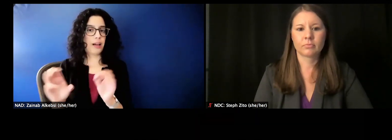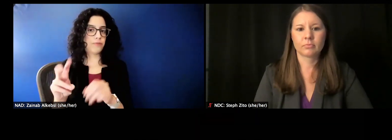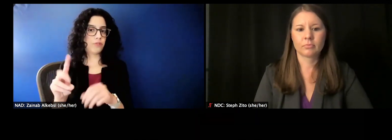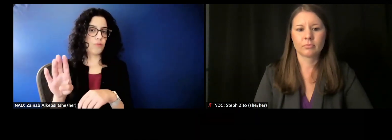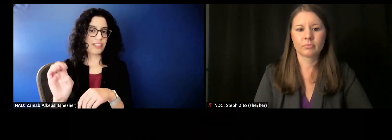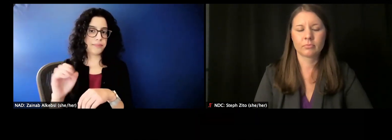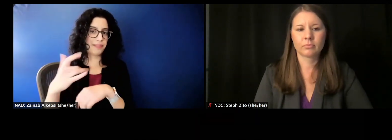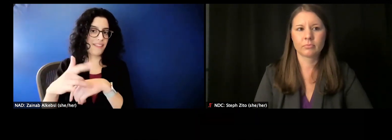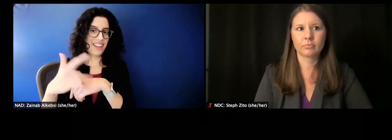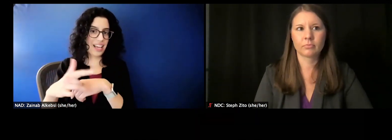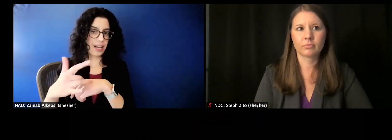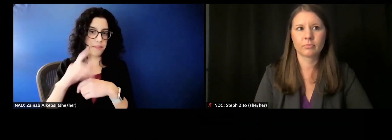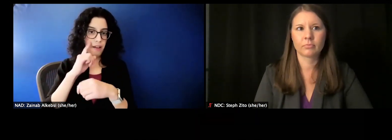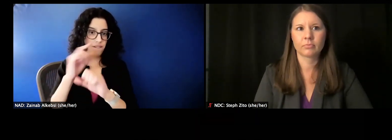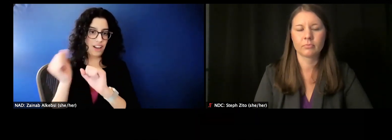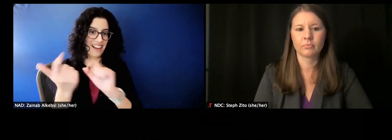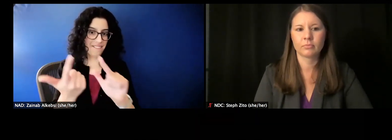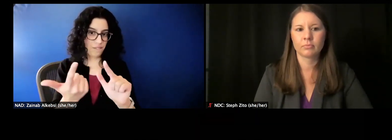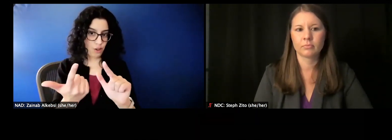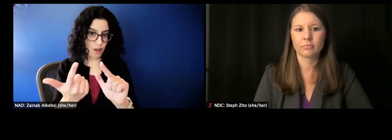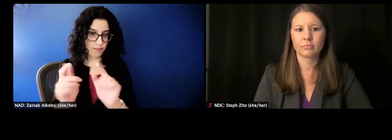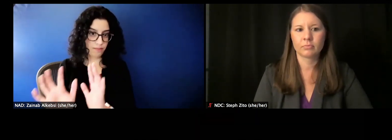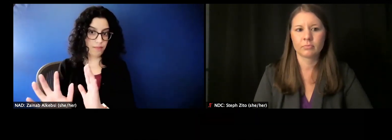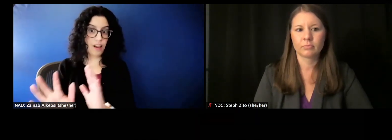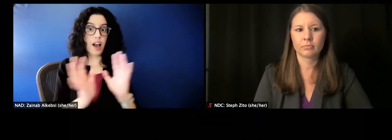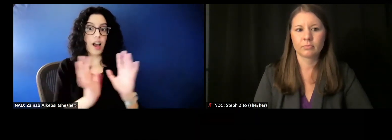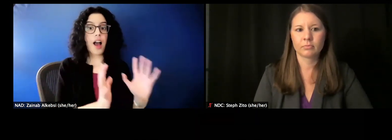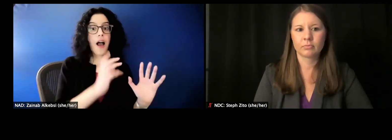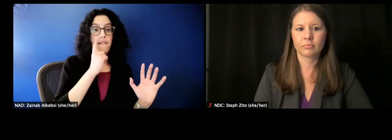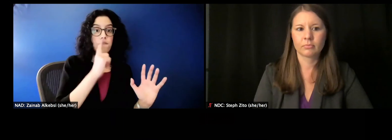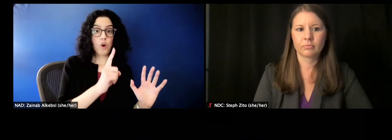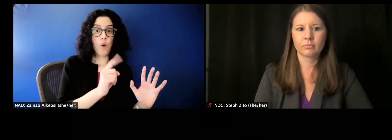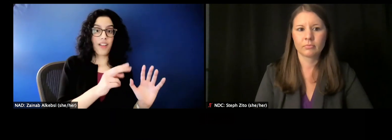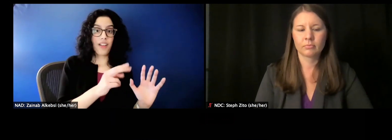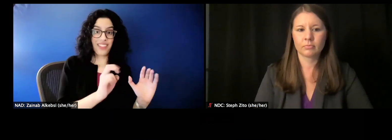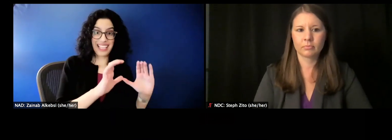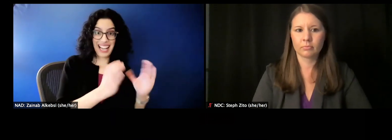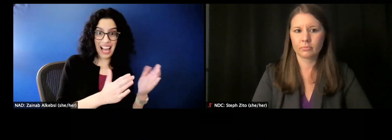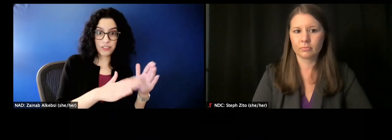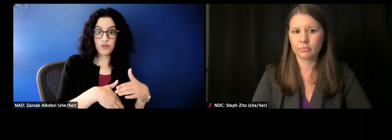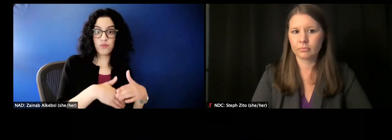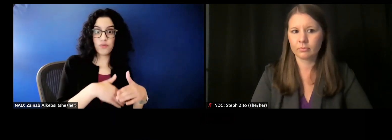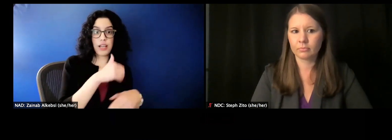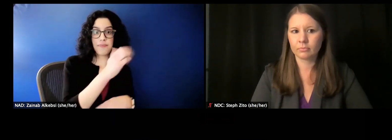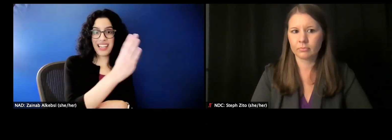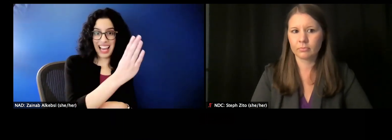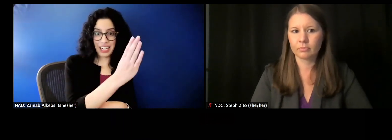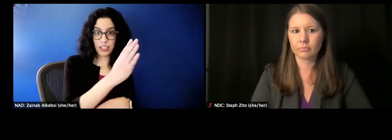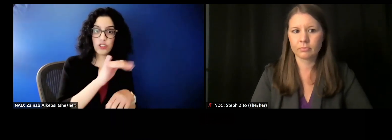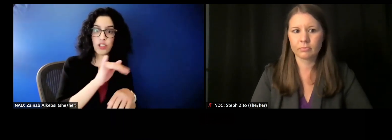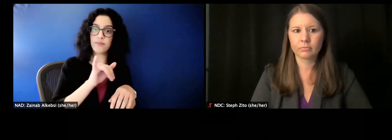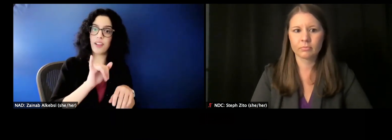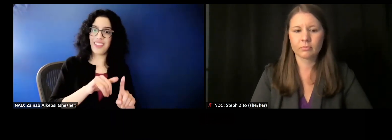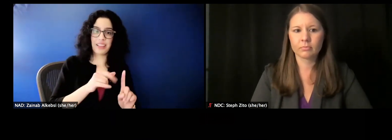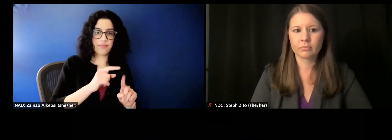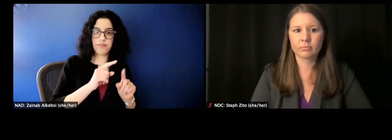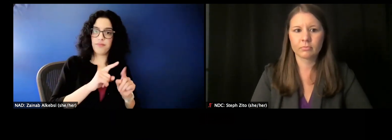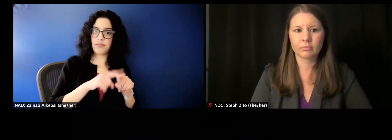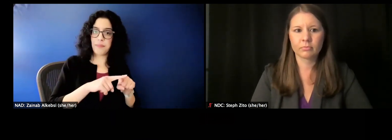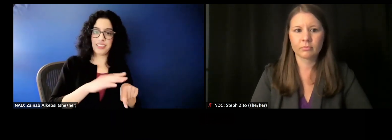then captioning should be available for everybody. If it is a classroom setting, a lecture, again, it